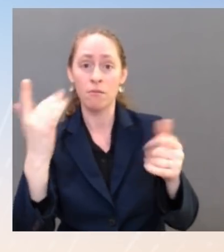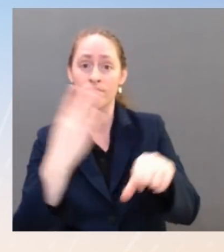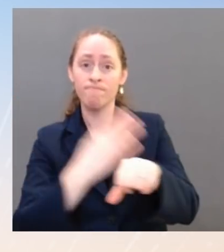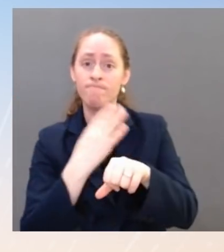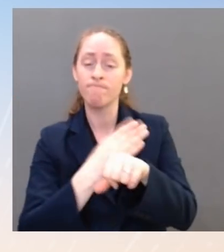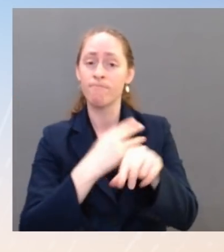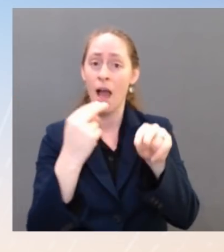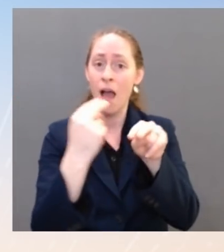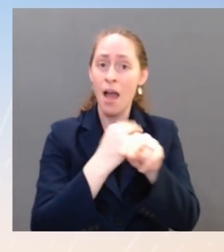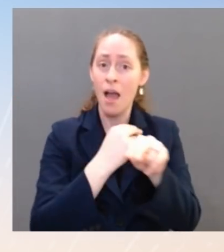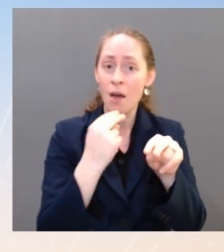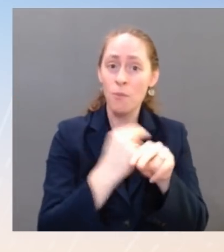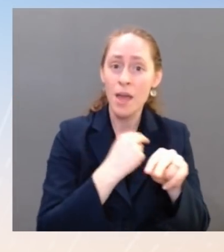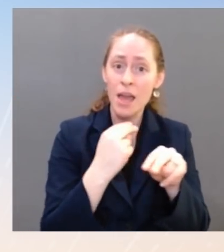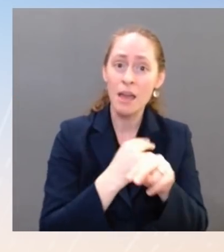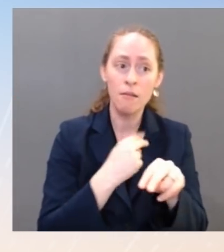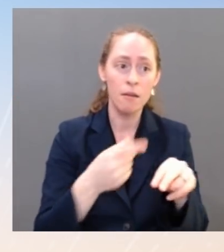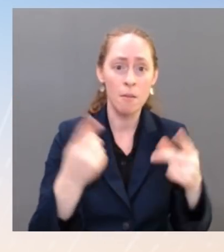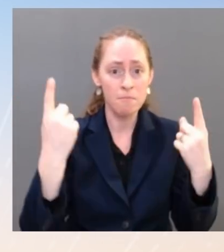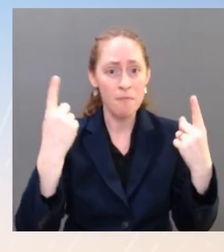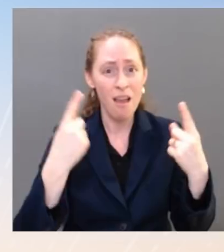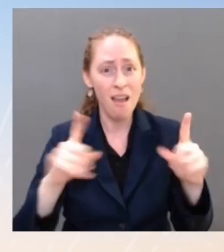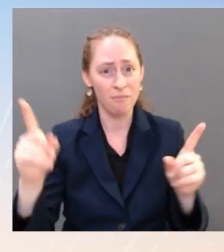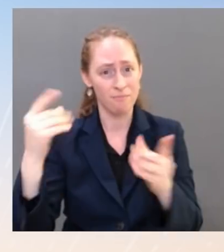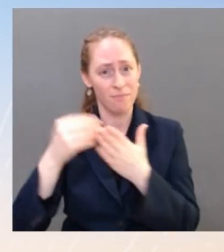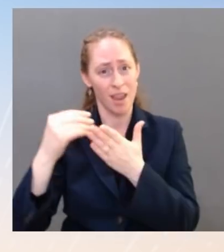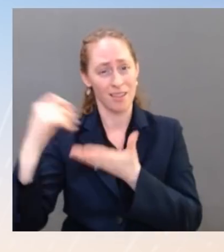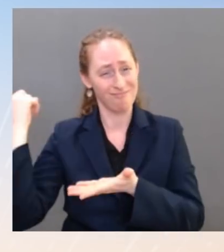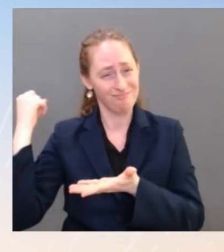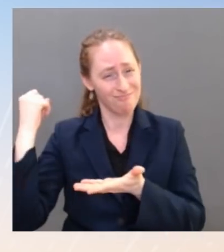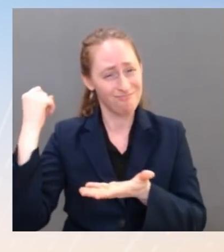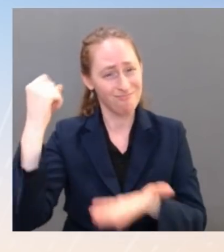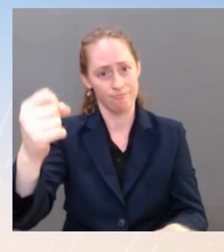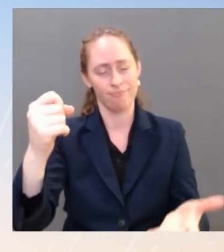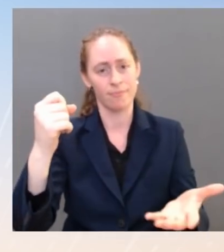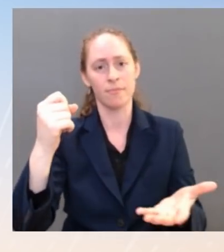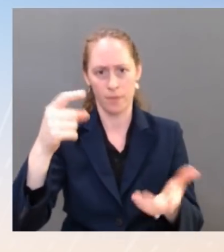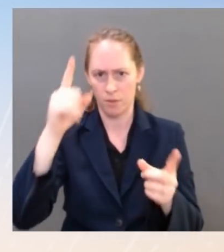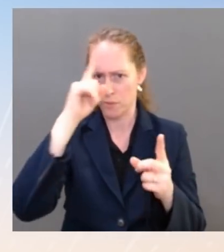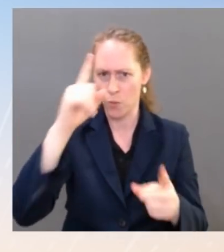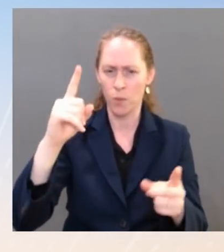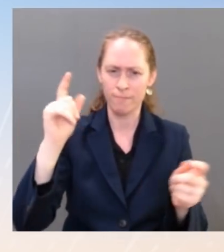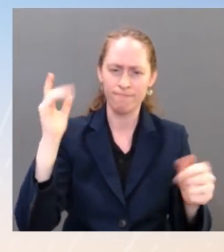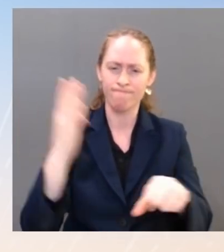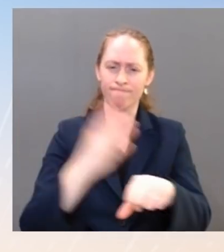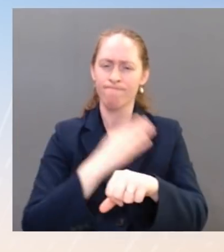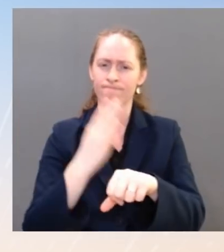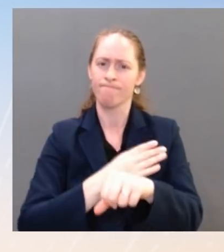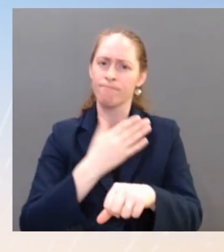underway to modernize and expand services to connect people to jobs, schools, groceries, hospitals and more.